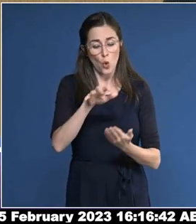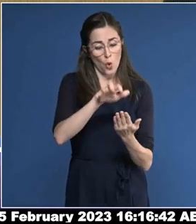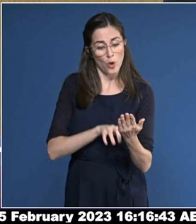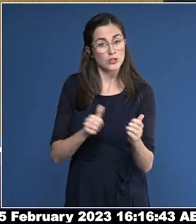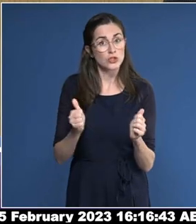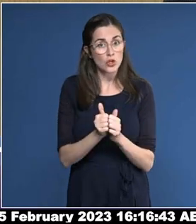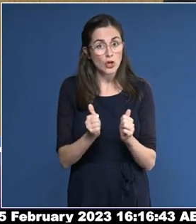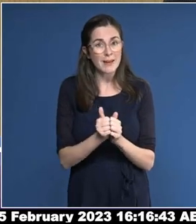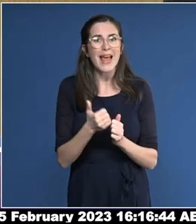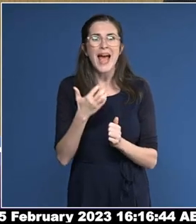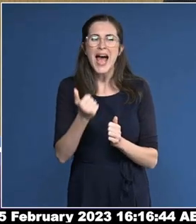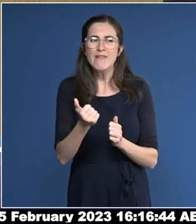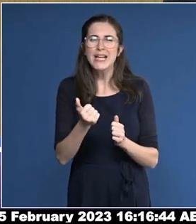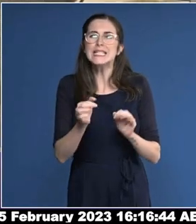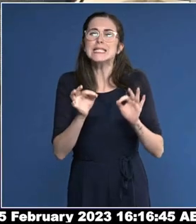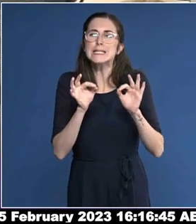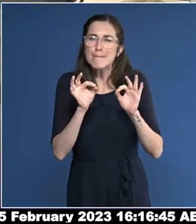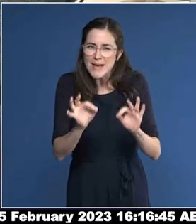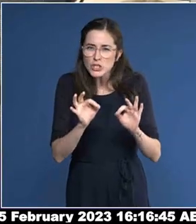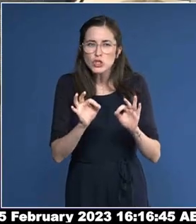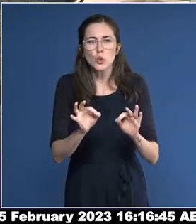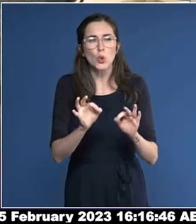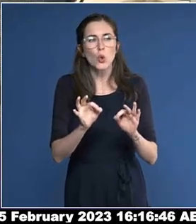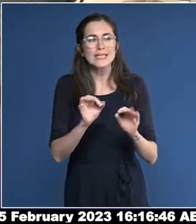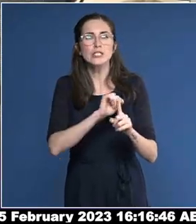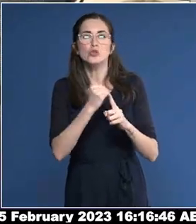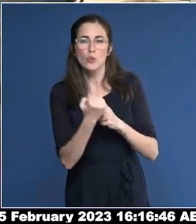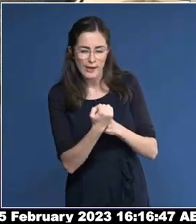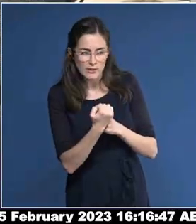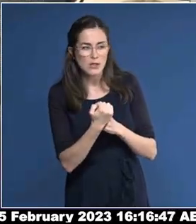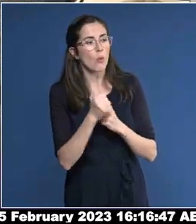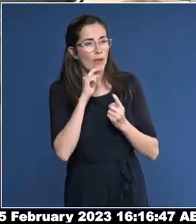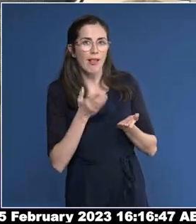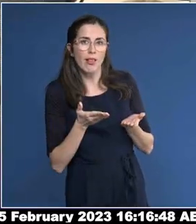So can you explain where you see a basis for an exception to - Yes.